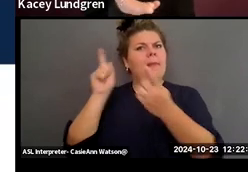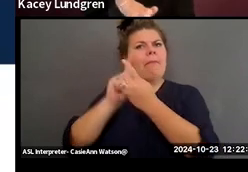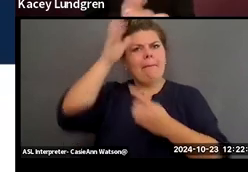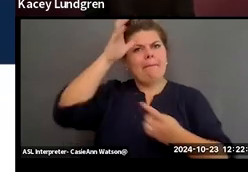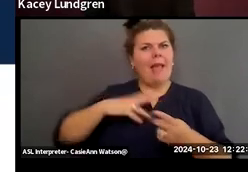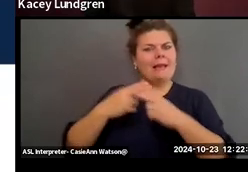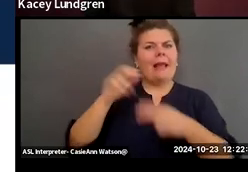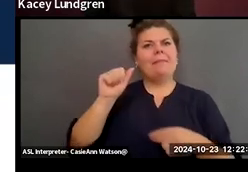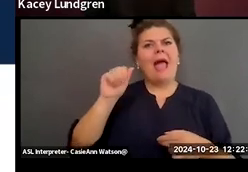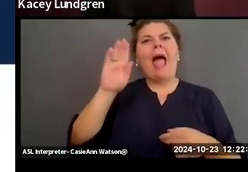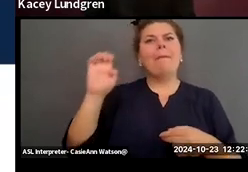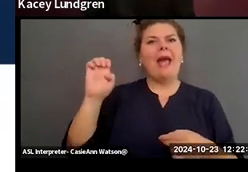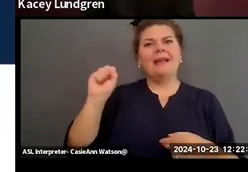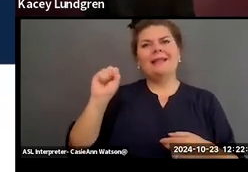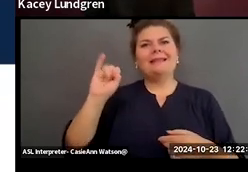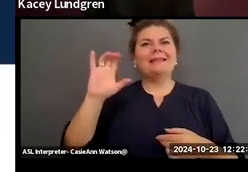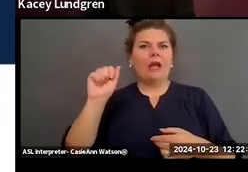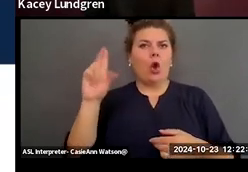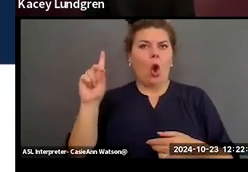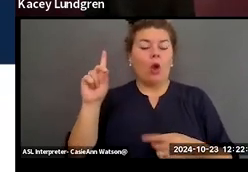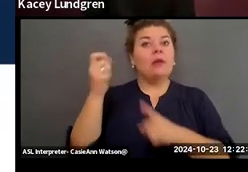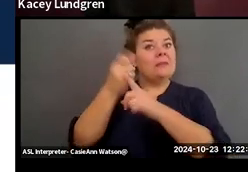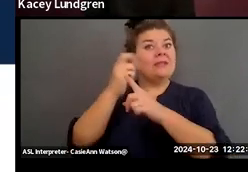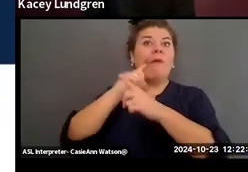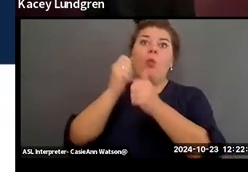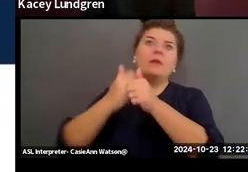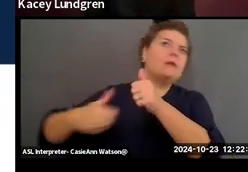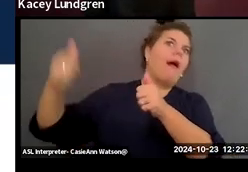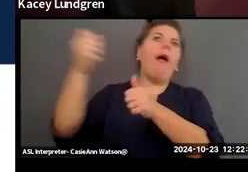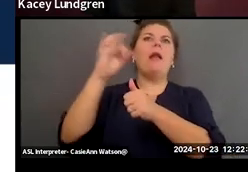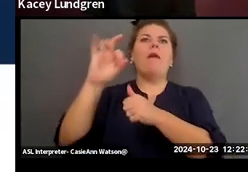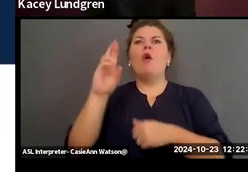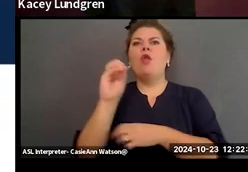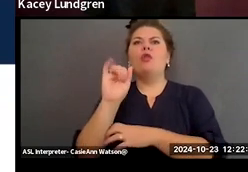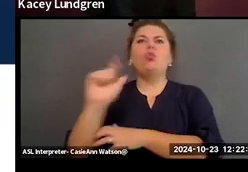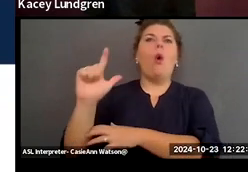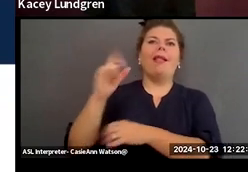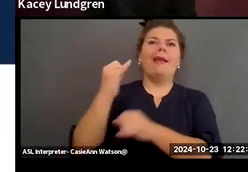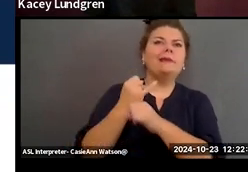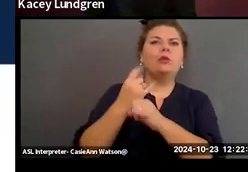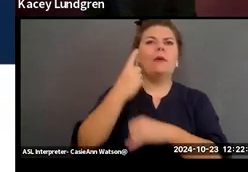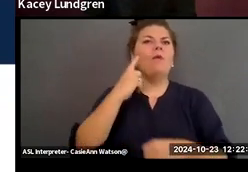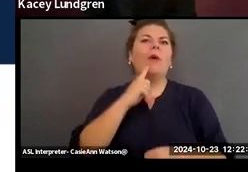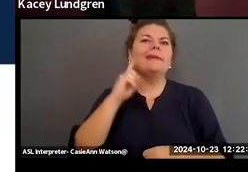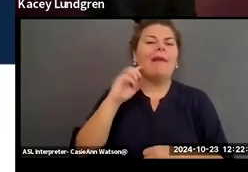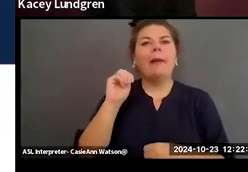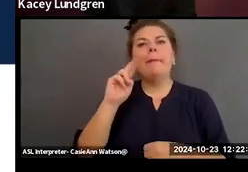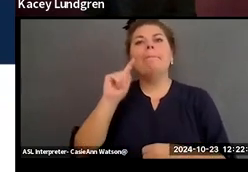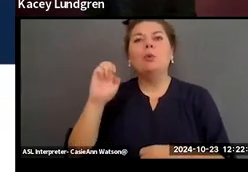who's pictured here. He was the head of the Royal Institute for Deaf Mutes in Paris.